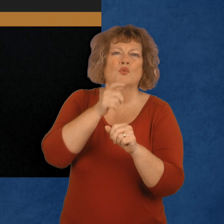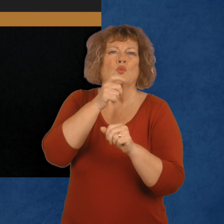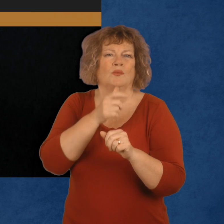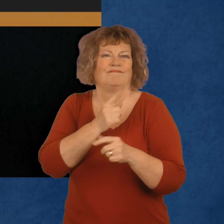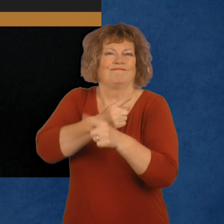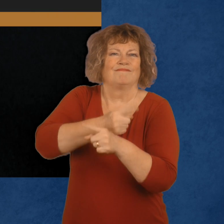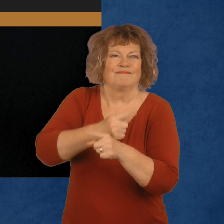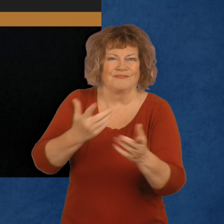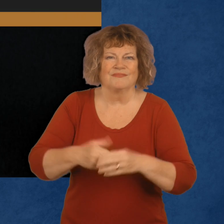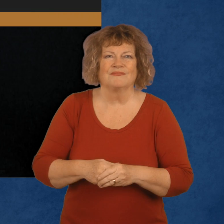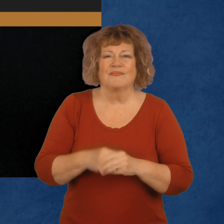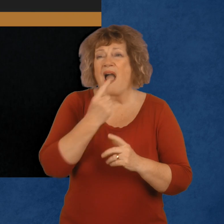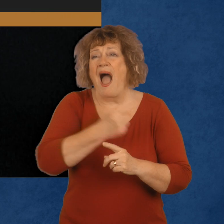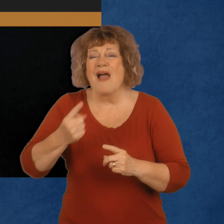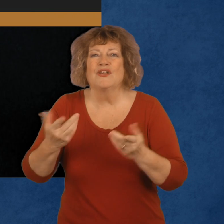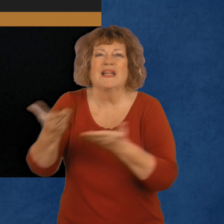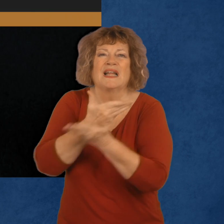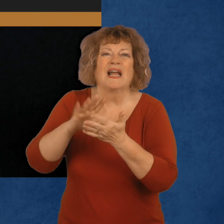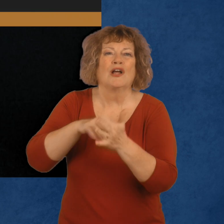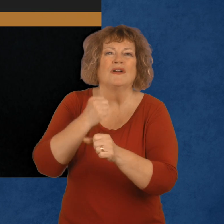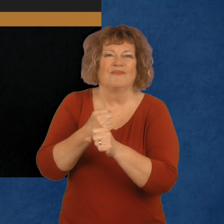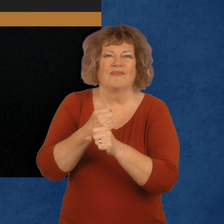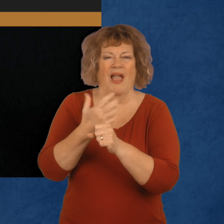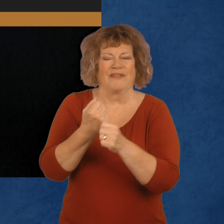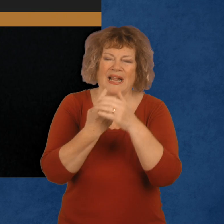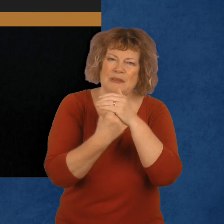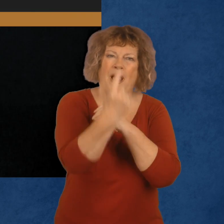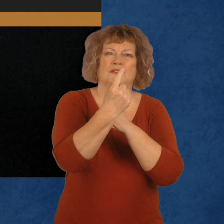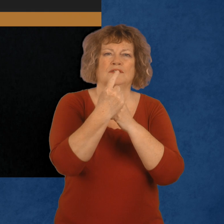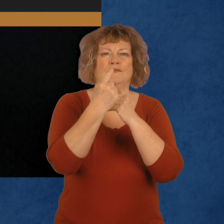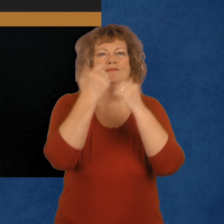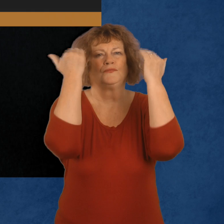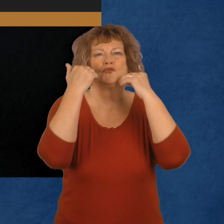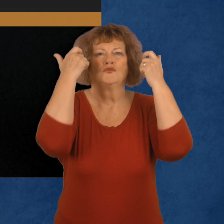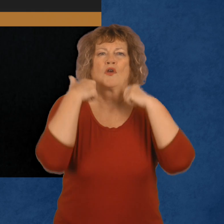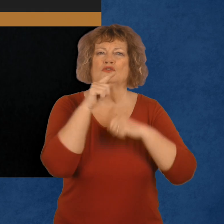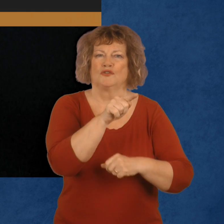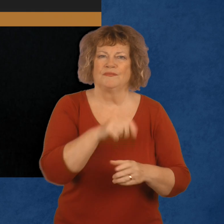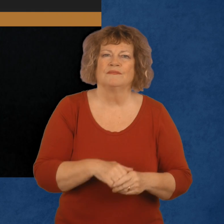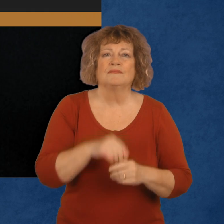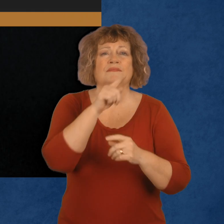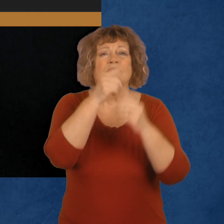Every hearing will have an independent judge. The judge is in control of who speaks, and when they speak.